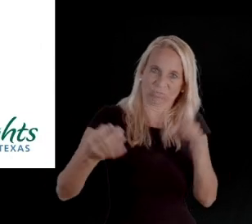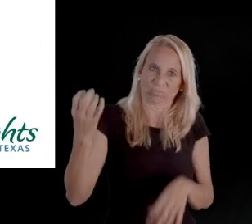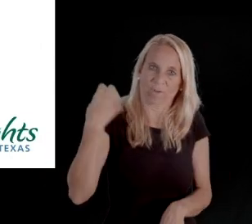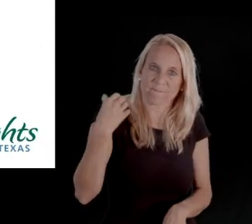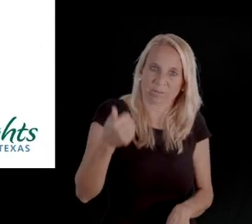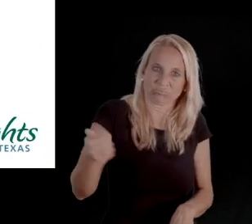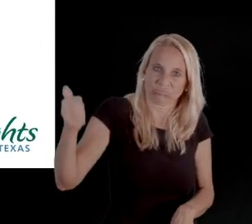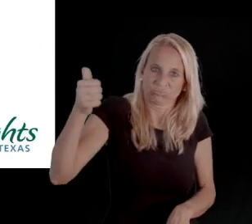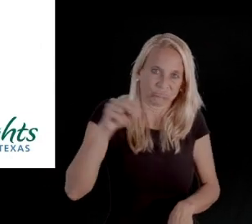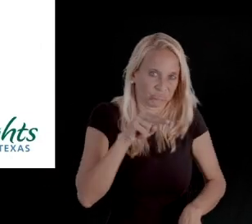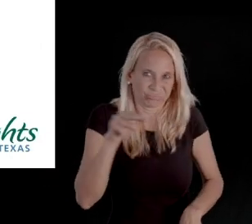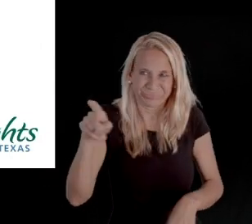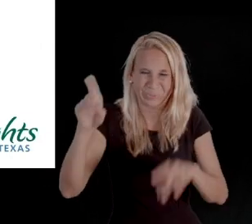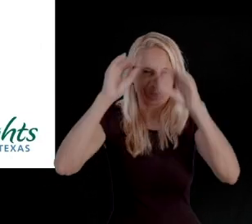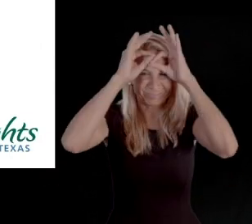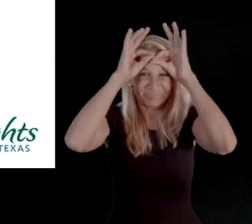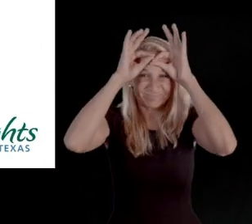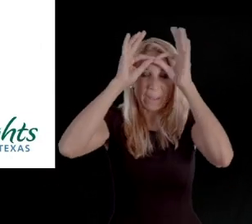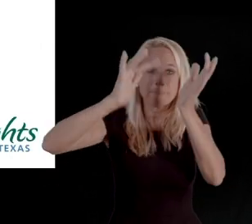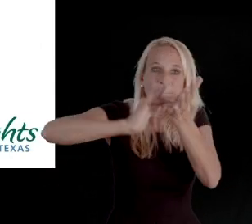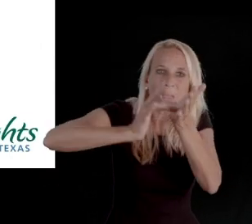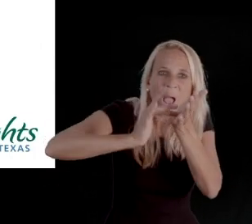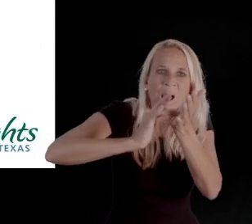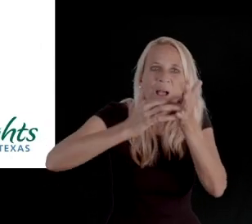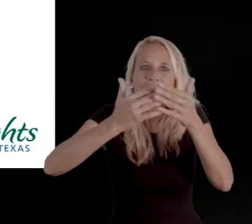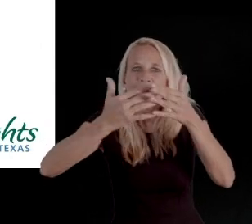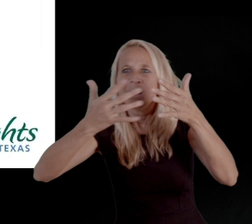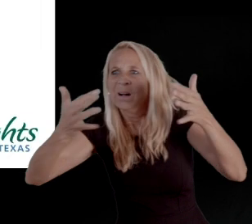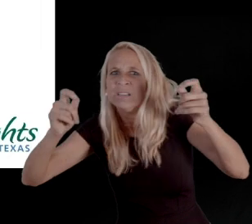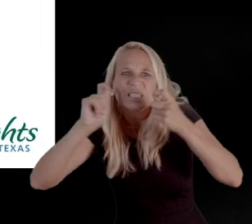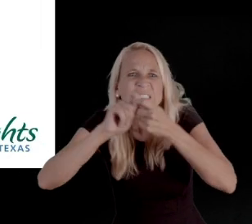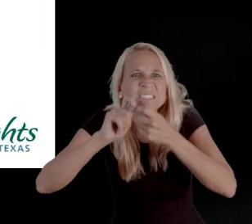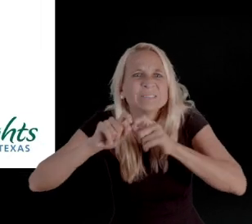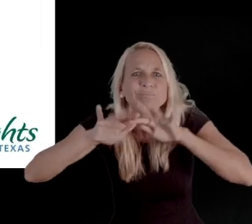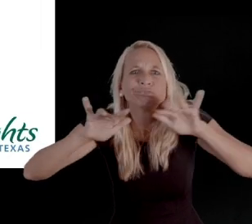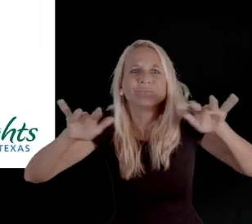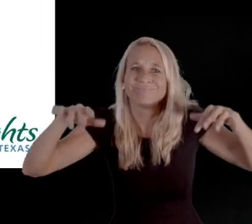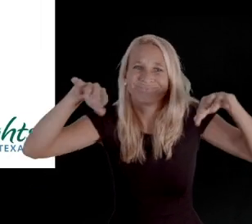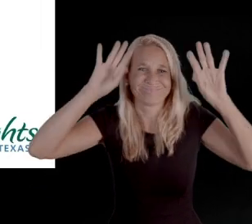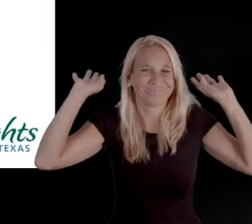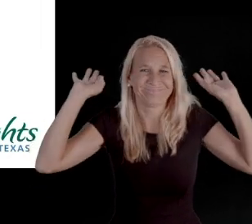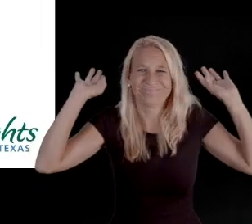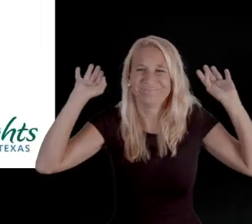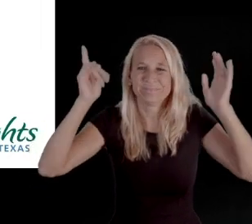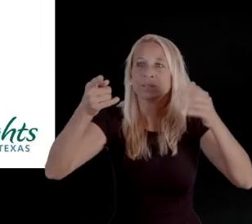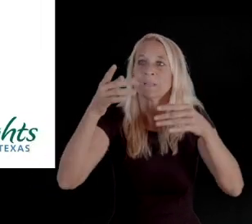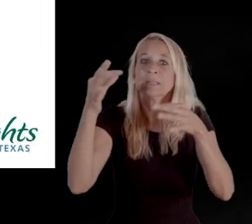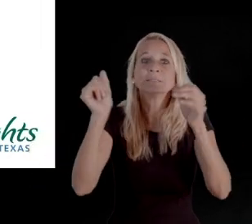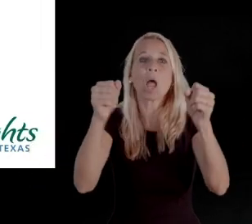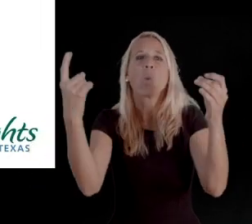they didn't have to have a medical background. So the presumption was always to explain things in a way